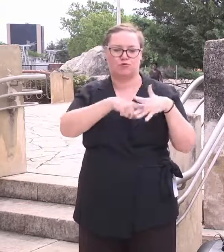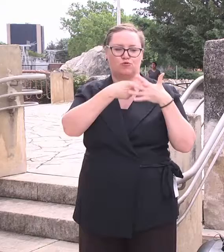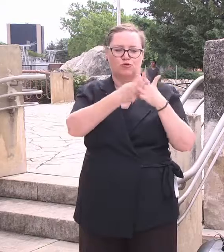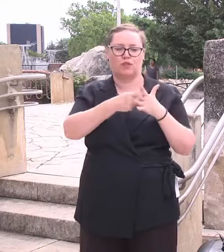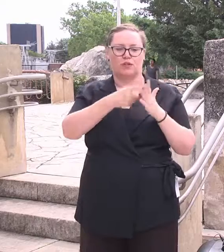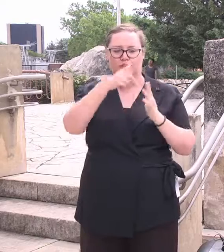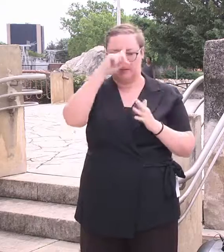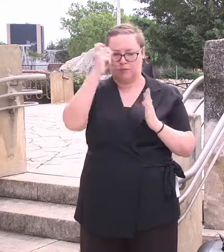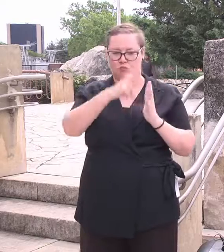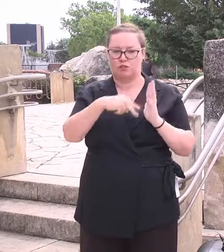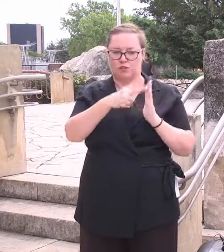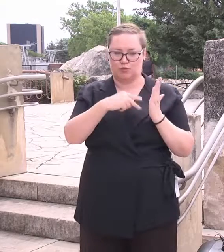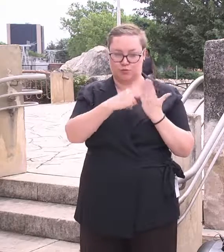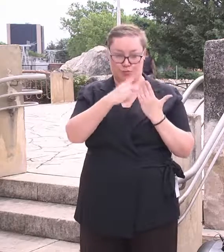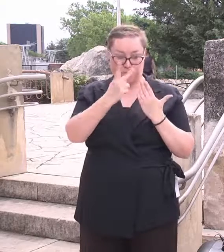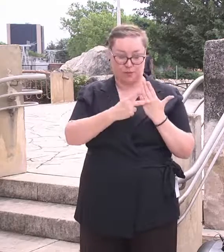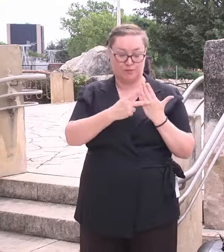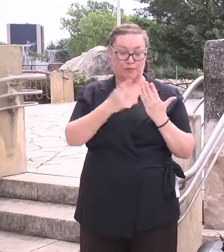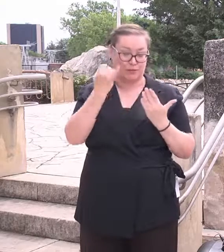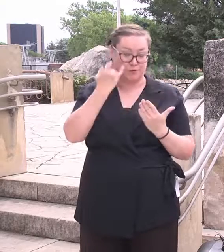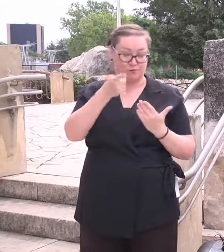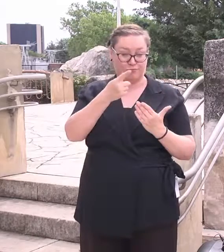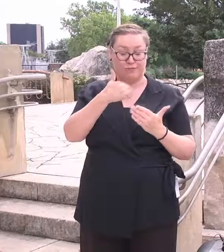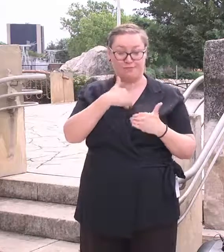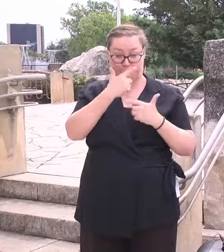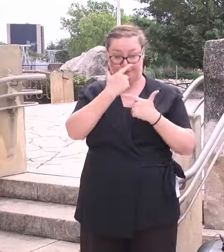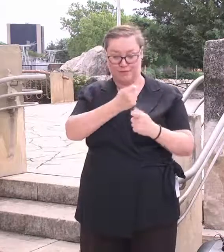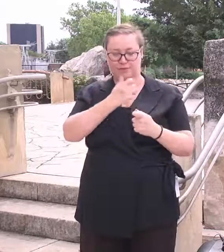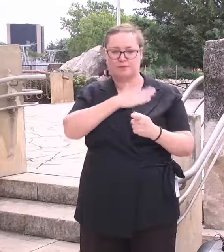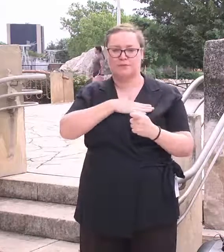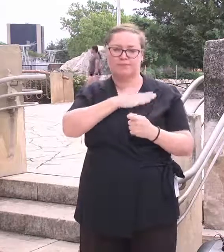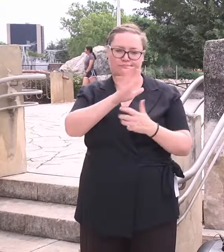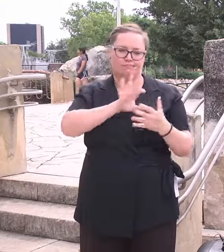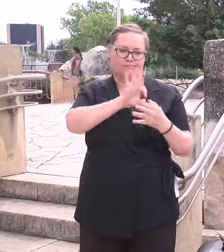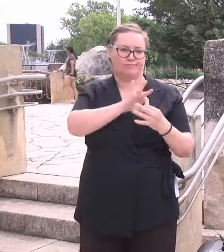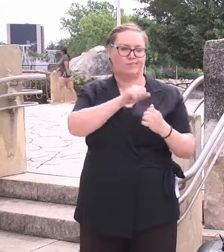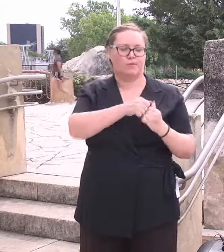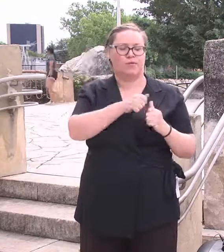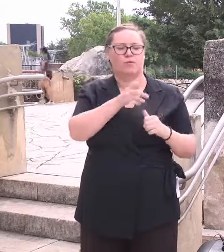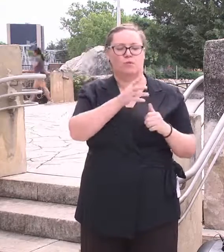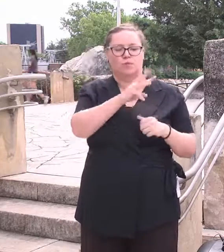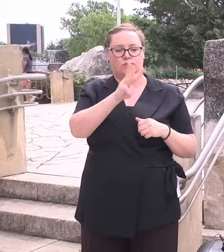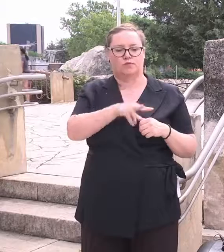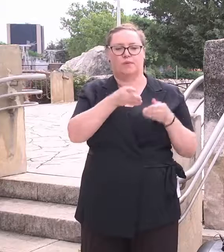program uh so if you're interested please connect with the witcha public libraries